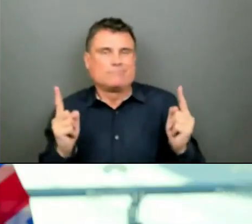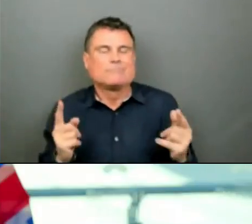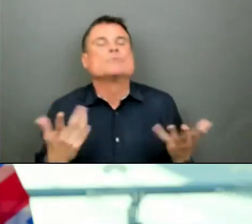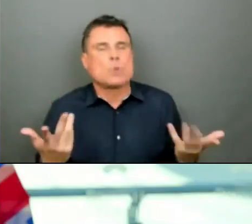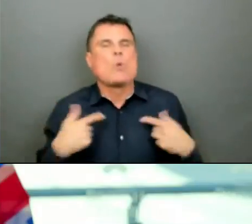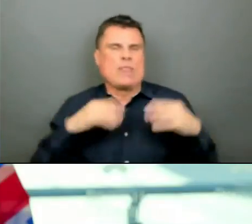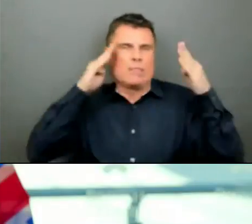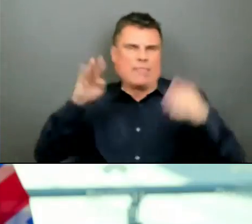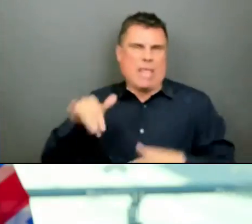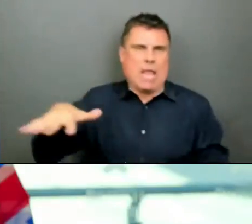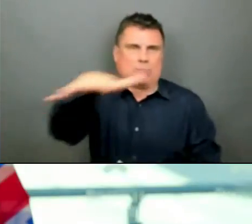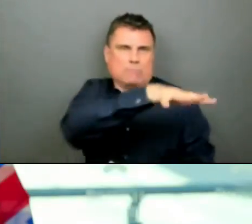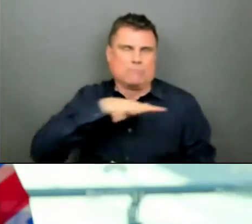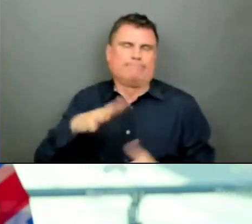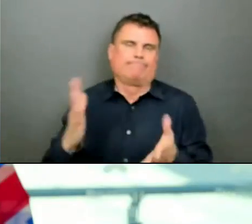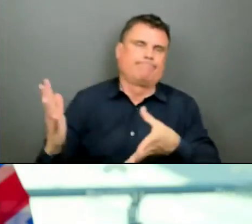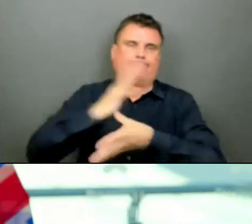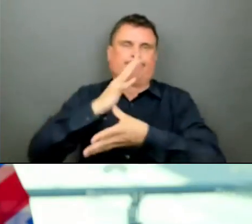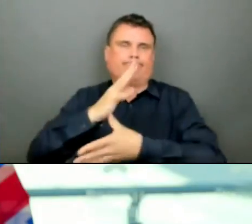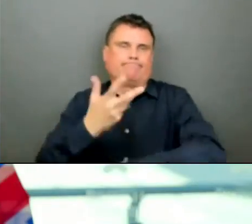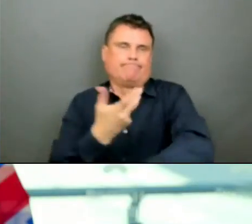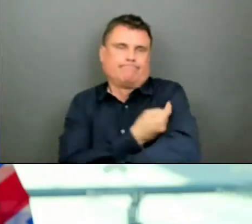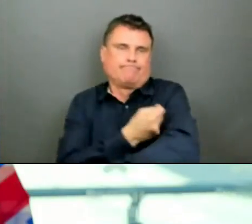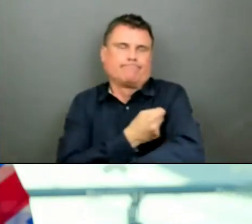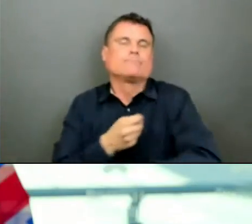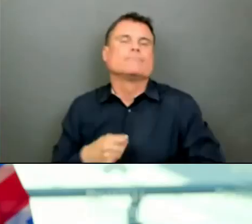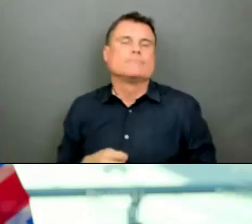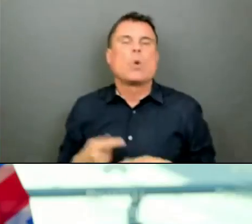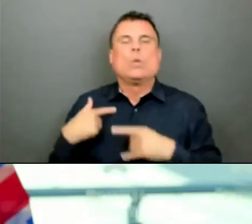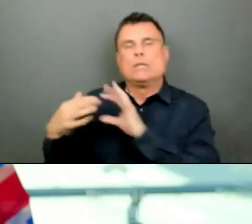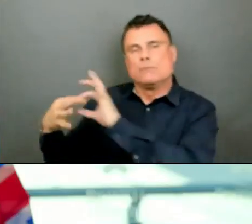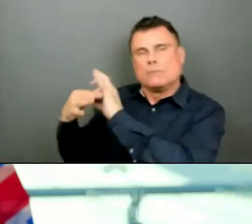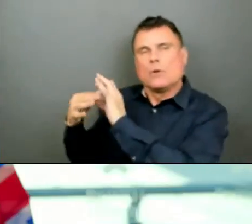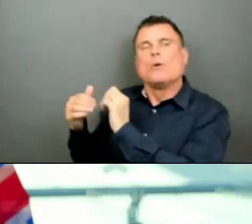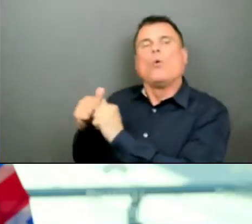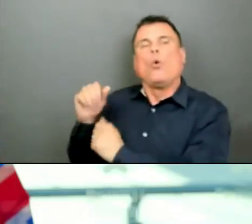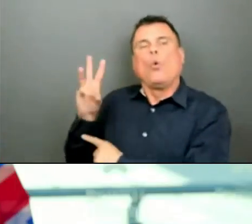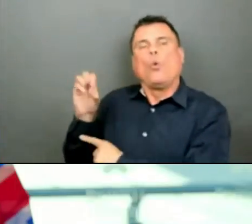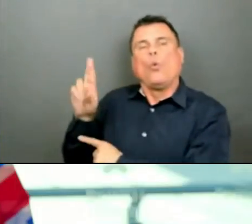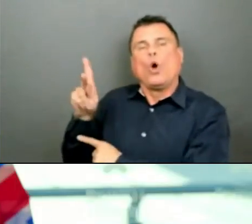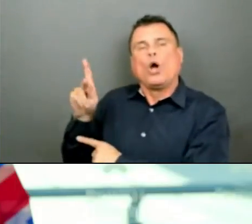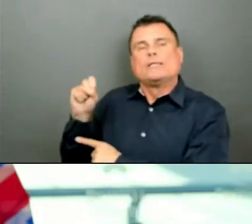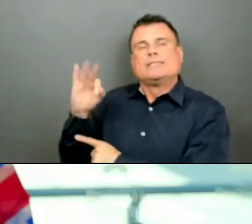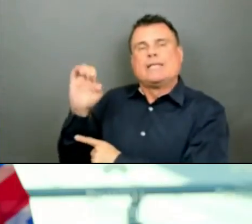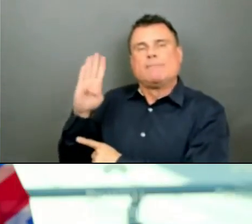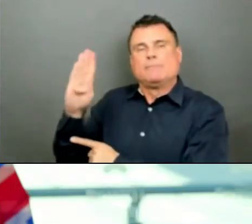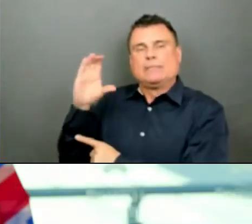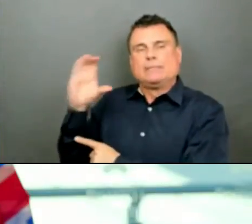been to work with work safe BC to augment the work of public